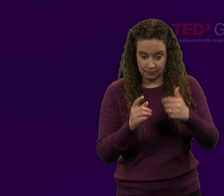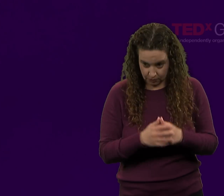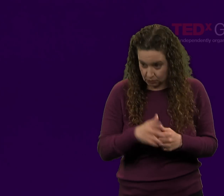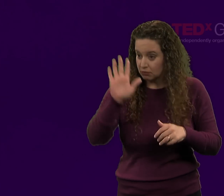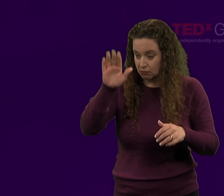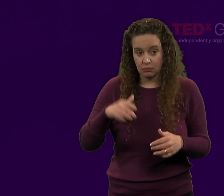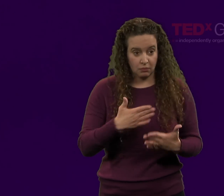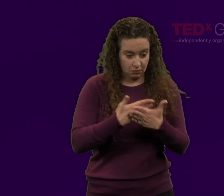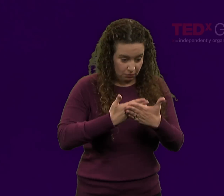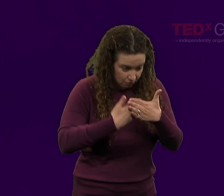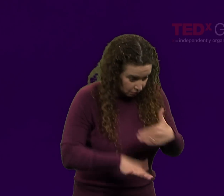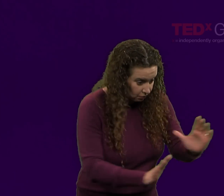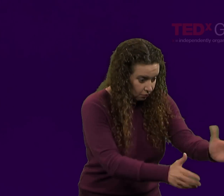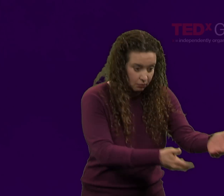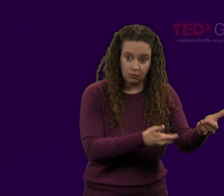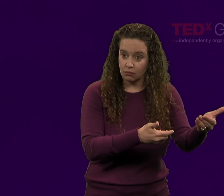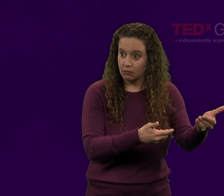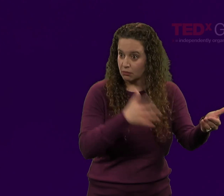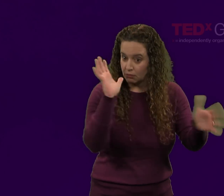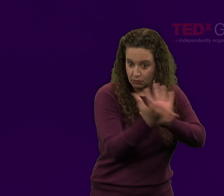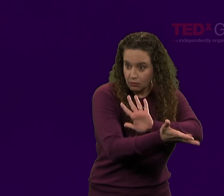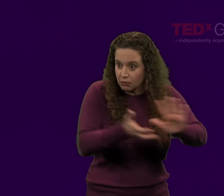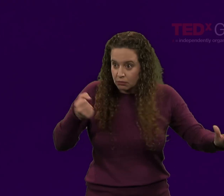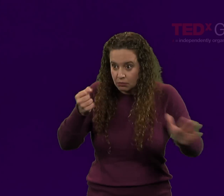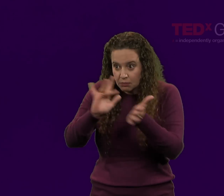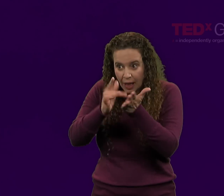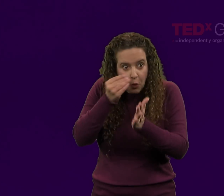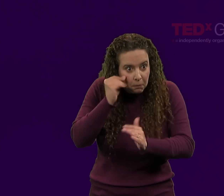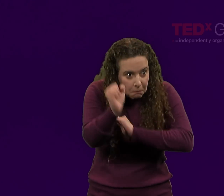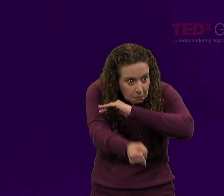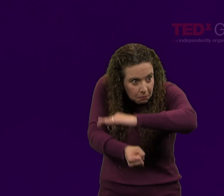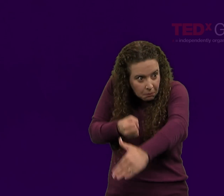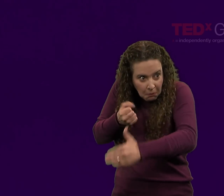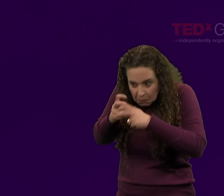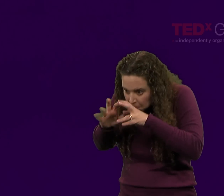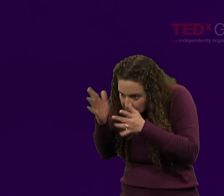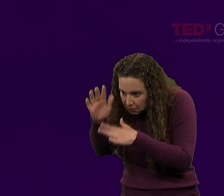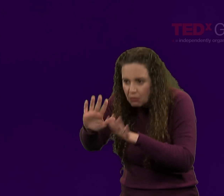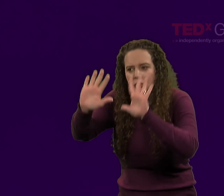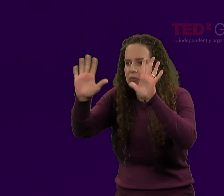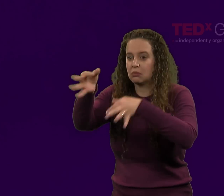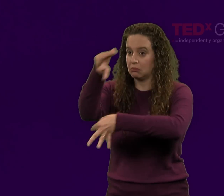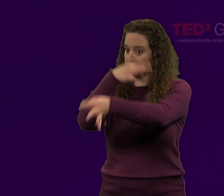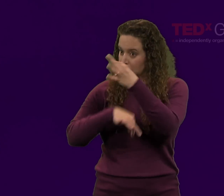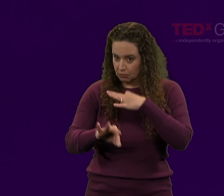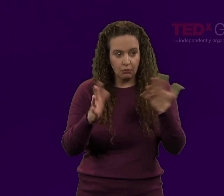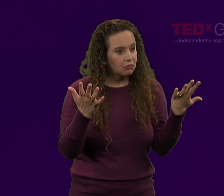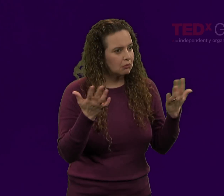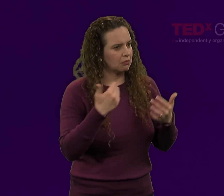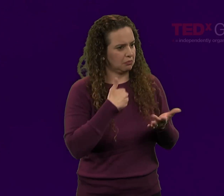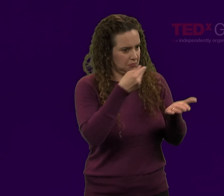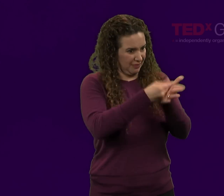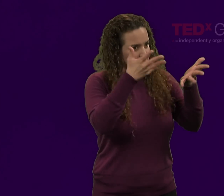When the infants are first diagnosed as deaf, I think very often what happens is the goal is to help them become hearing,